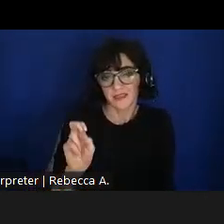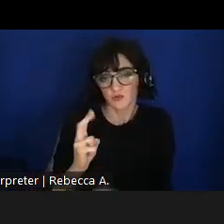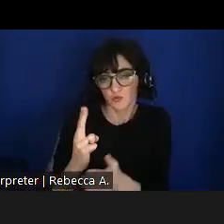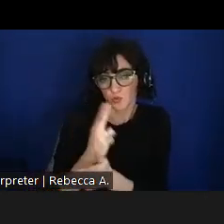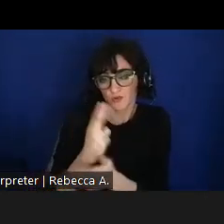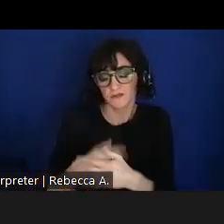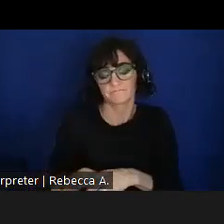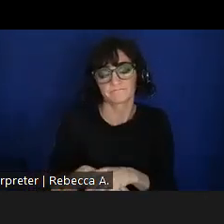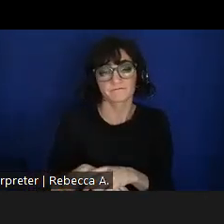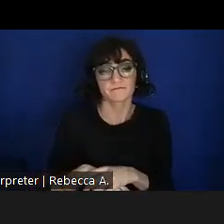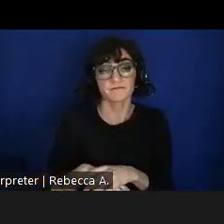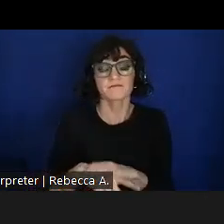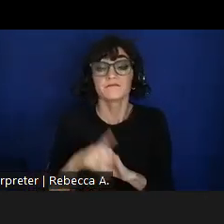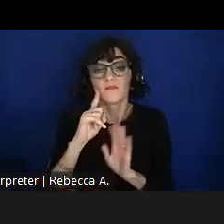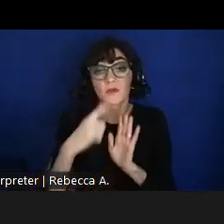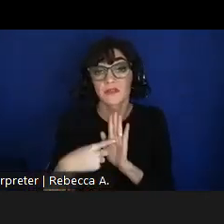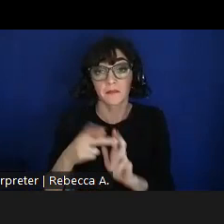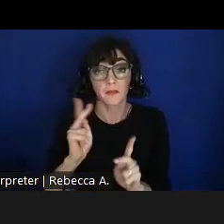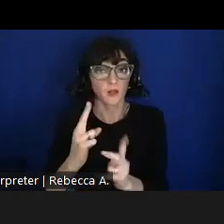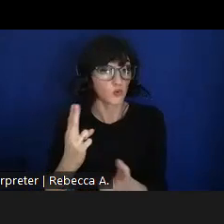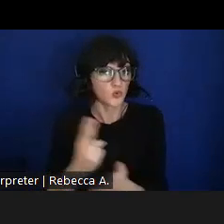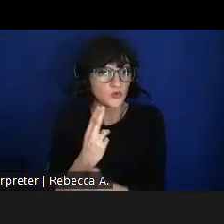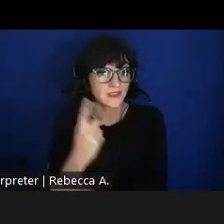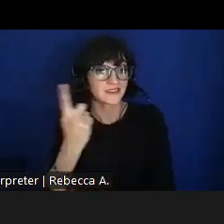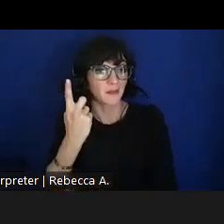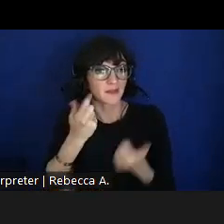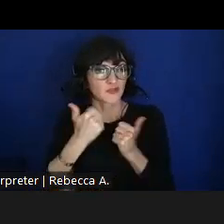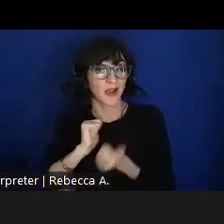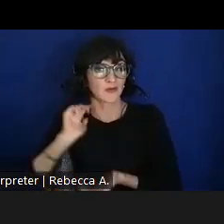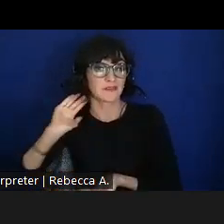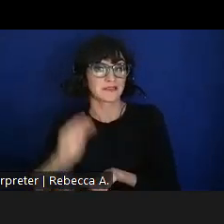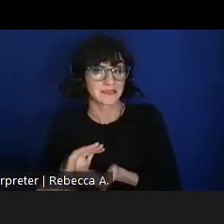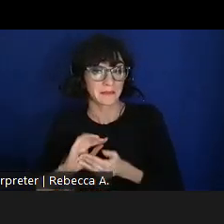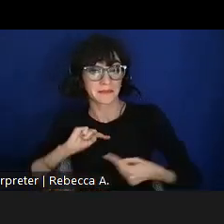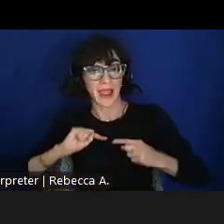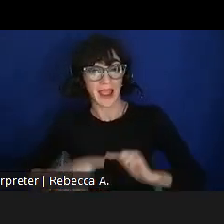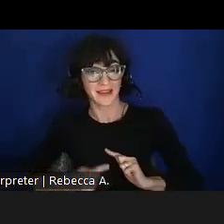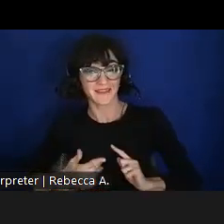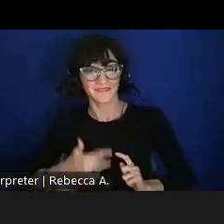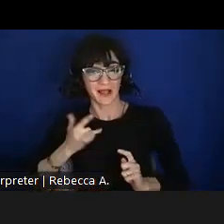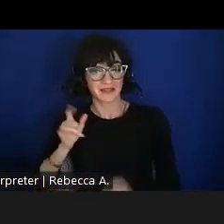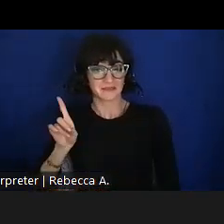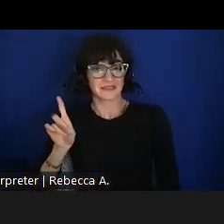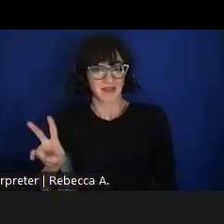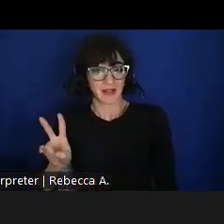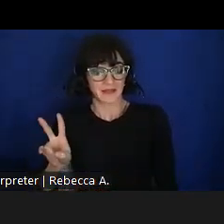to reduce the pain of domestic violence so we have survivors that may have been introduced